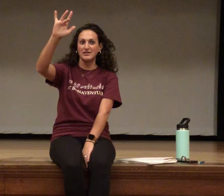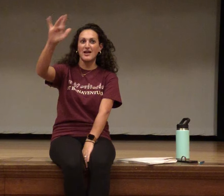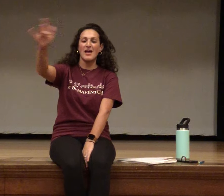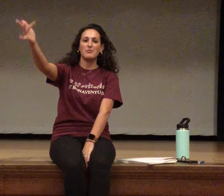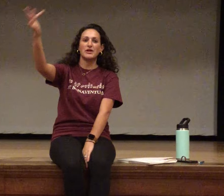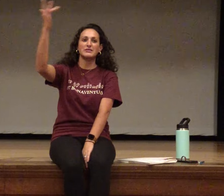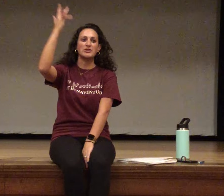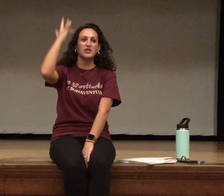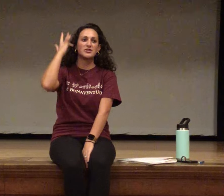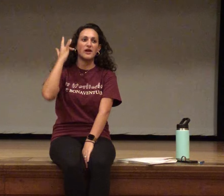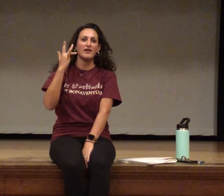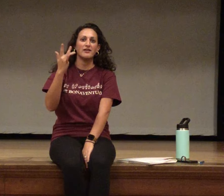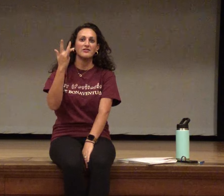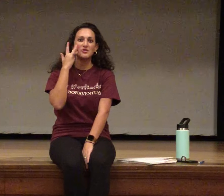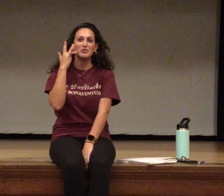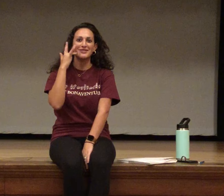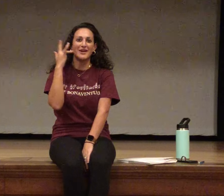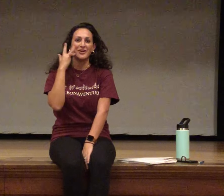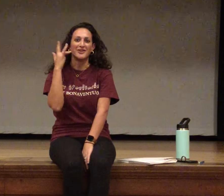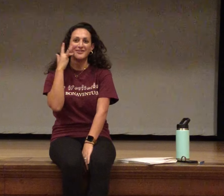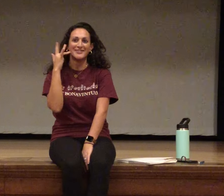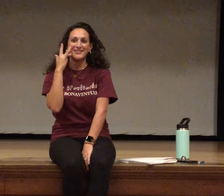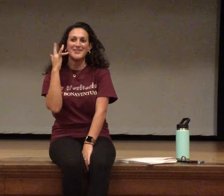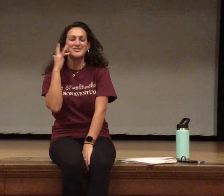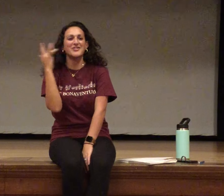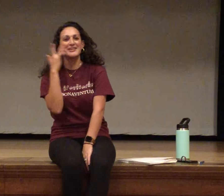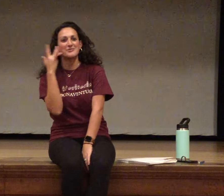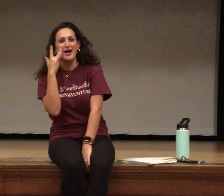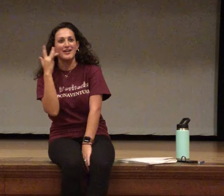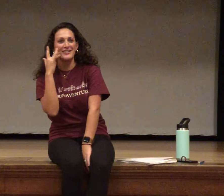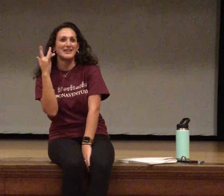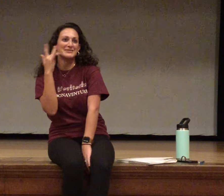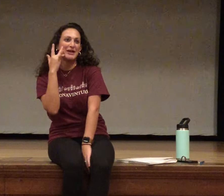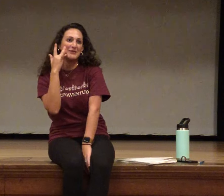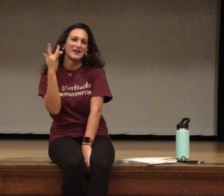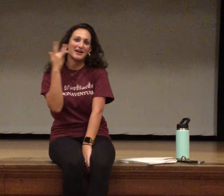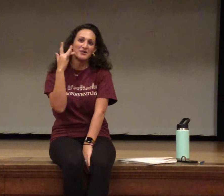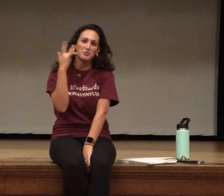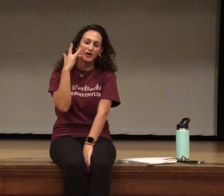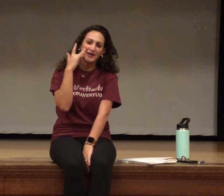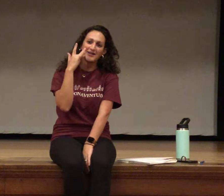and because my cheeks are red she puts it down here so that is why that is my name sign Brittany